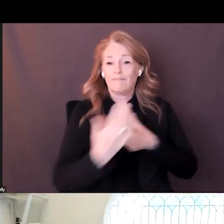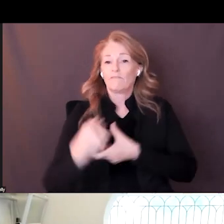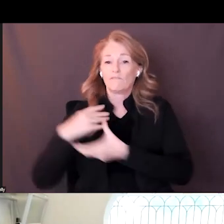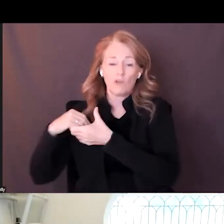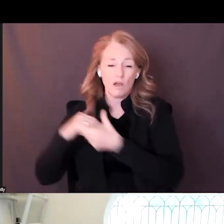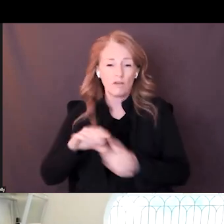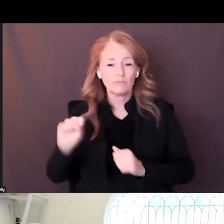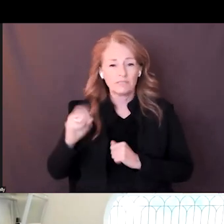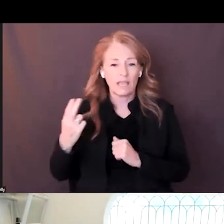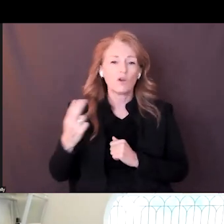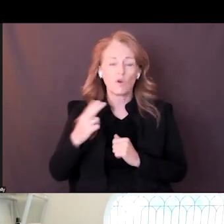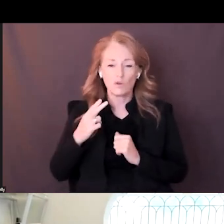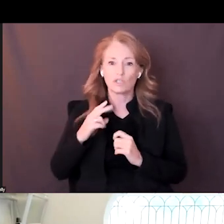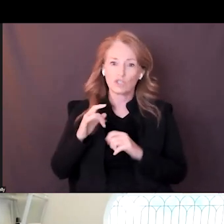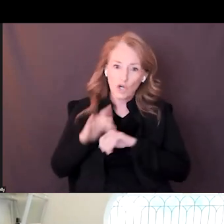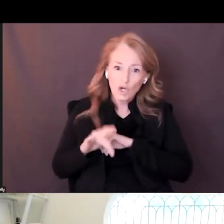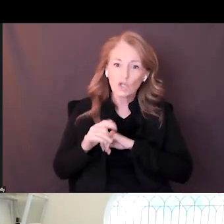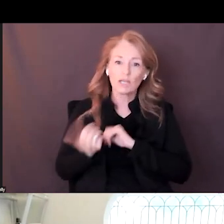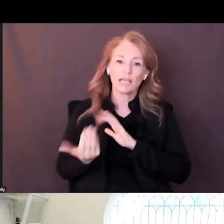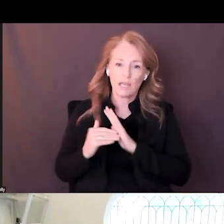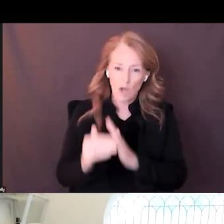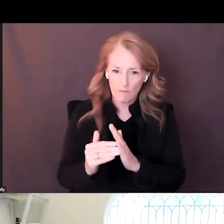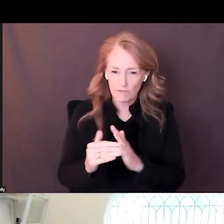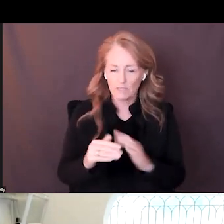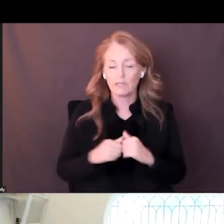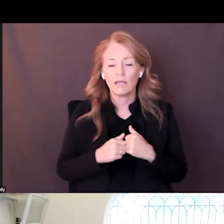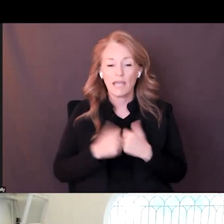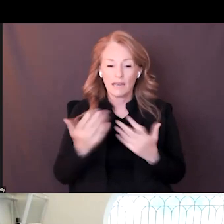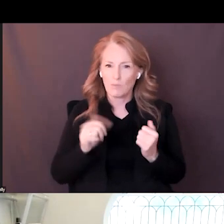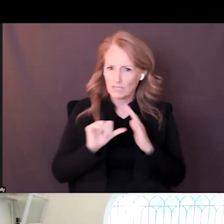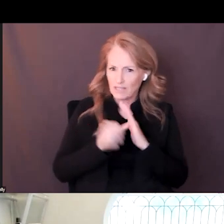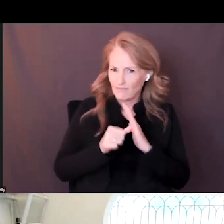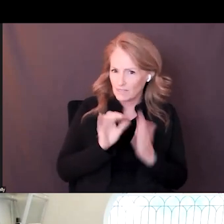I AM GLAD THAT PAUL HAD THAT IN THE PRESENTATION.